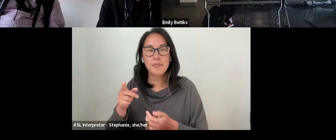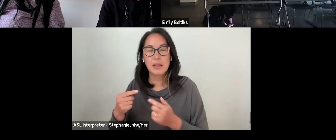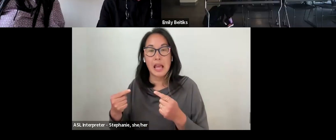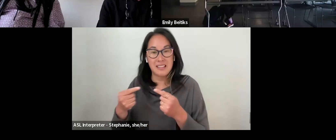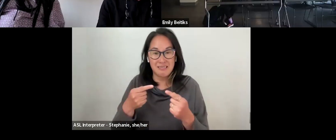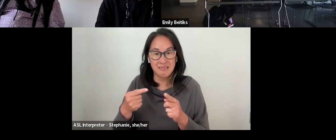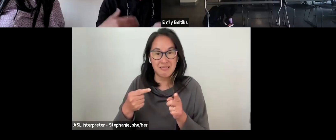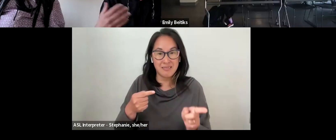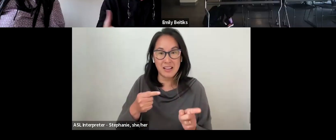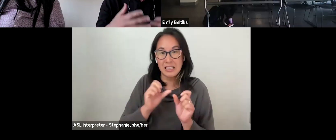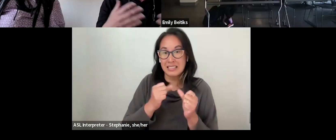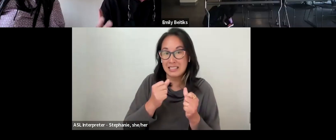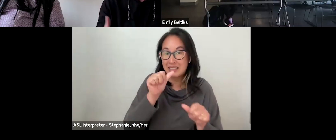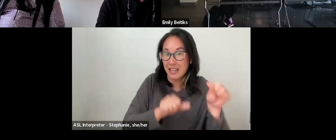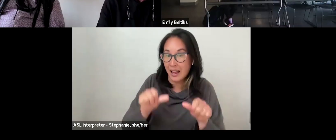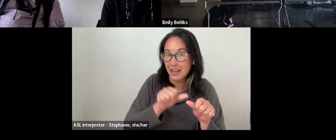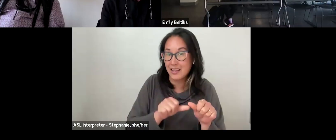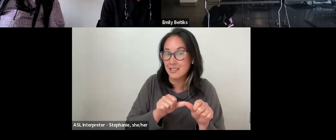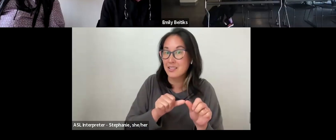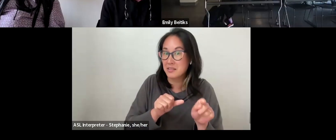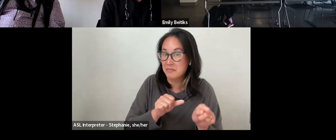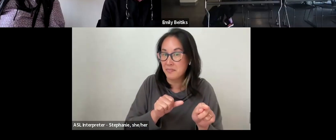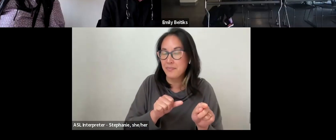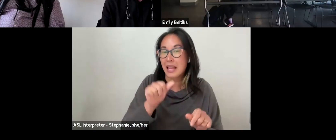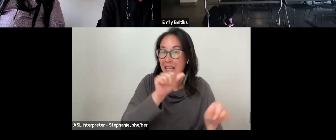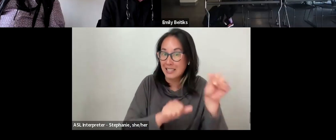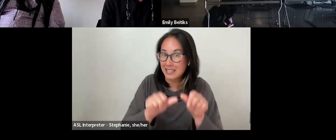of science, which are all about producing scientific advances?